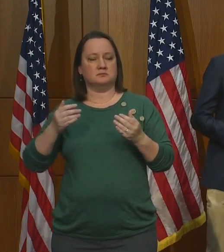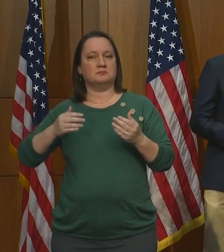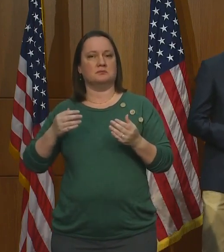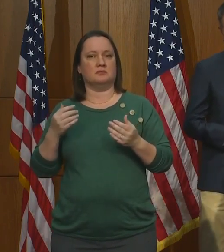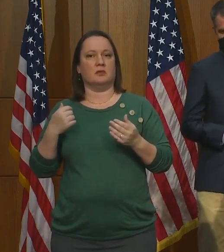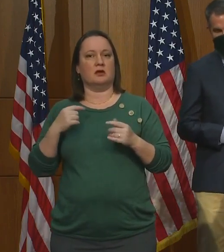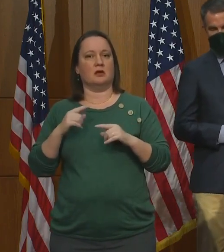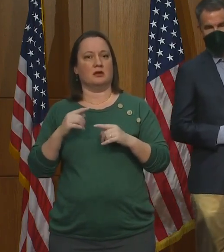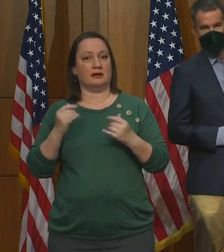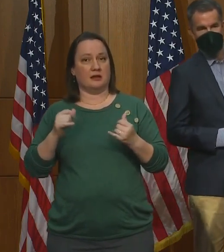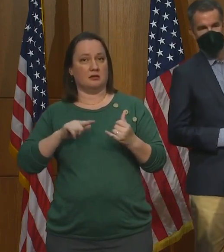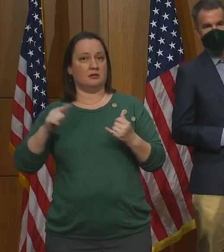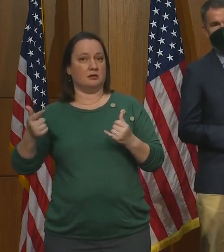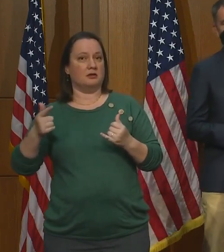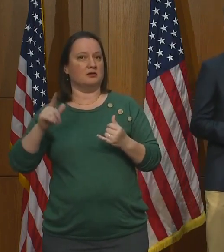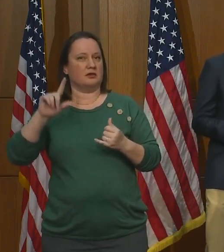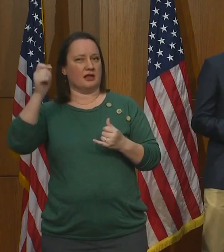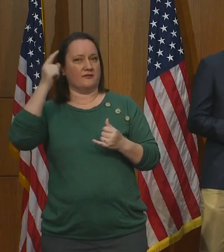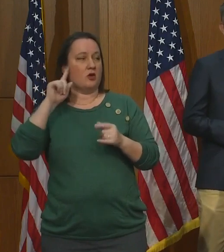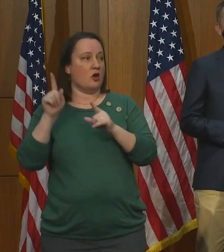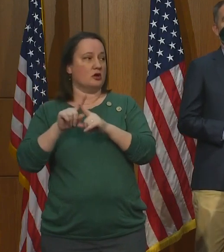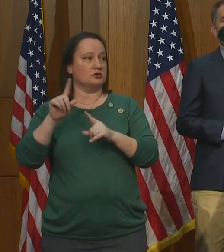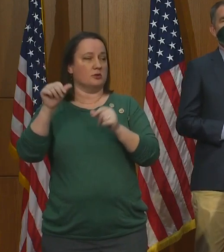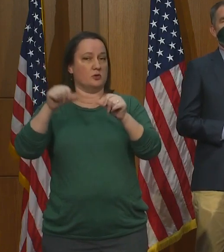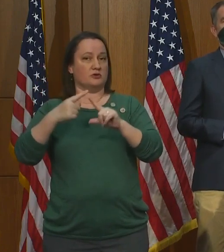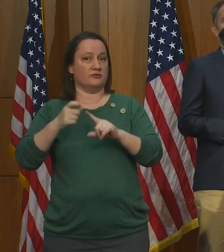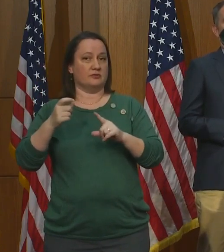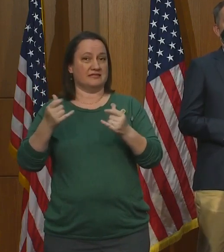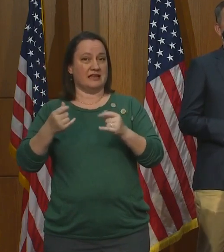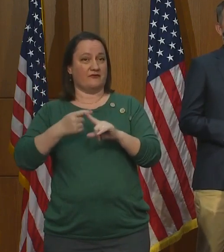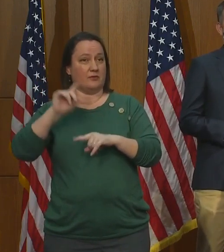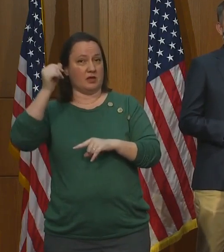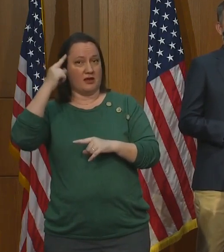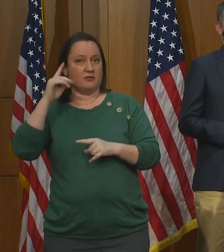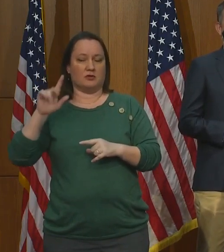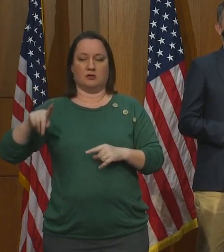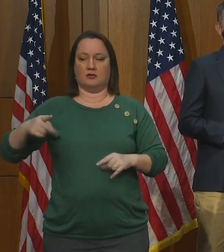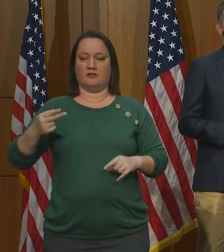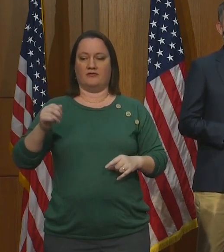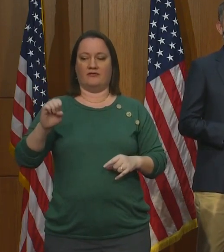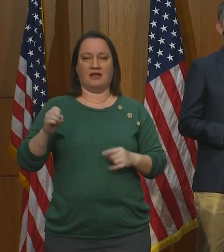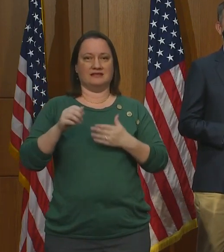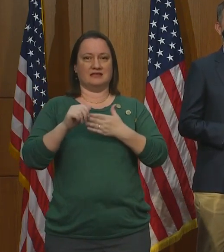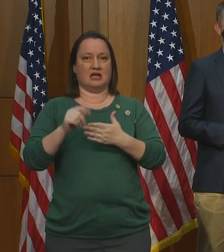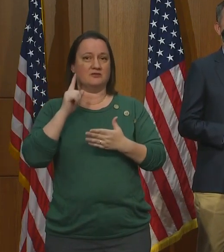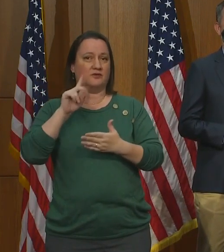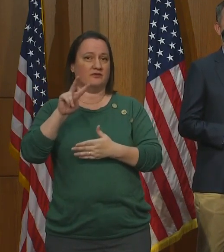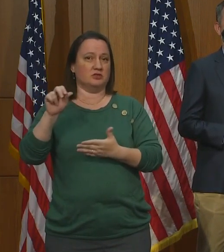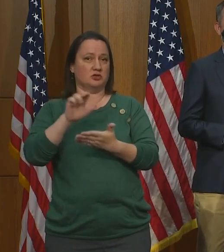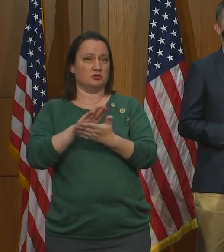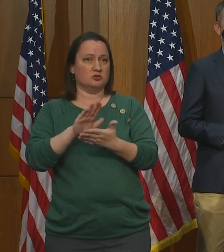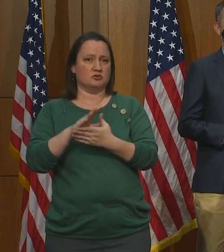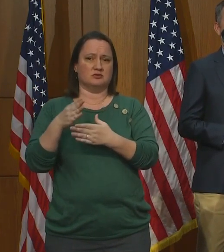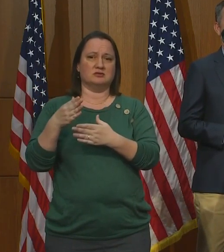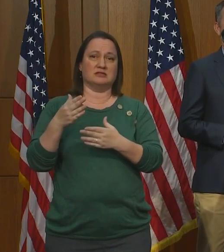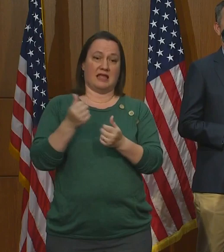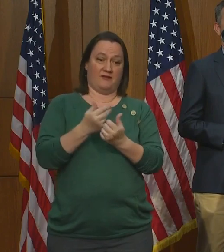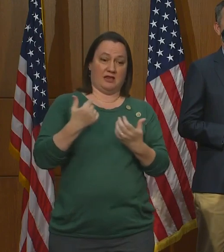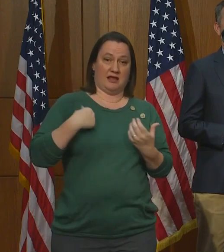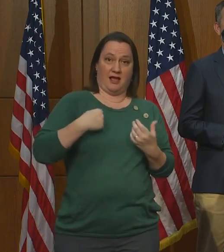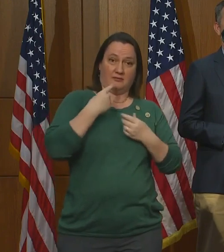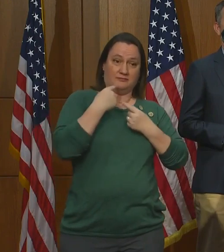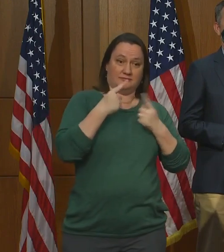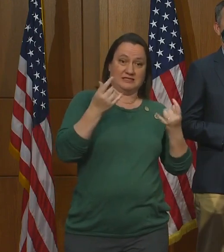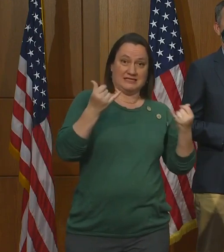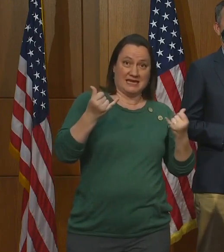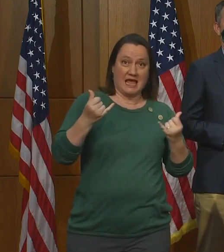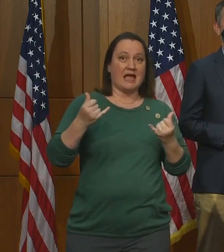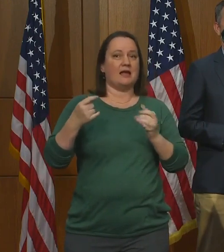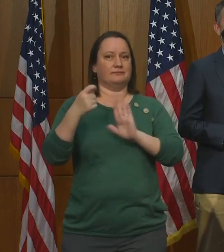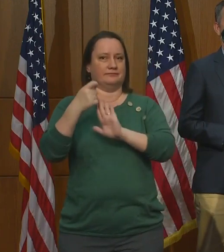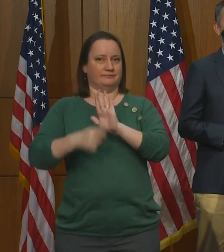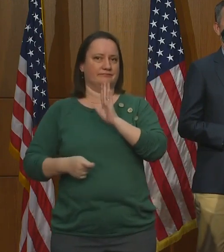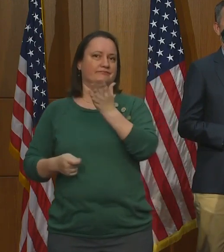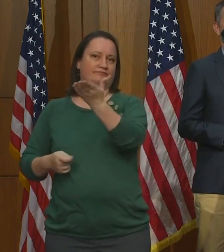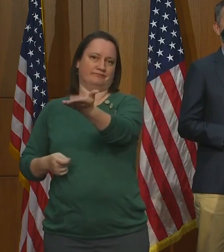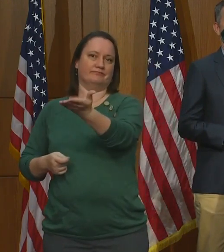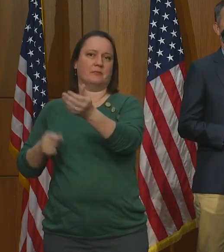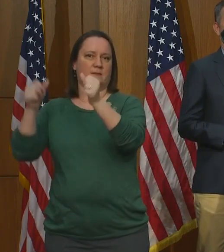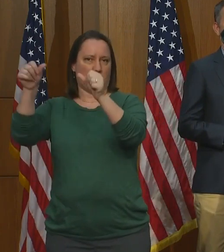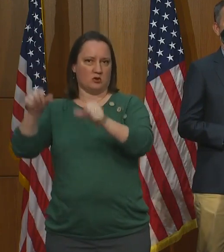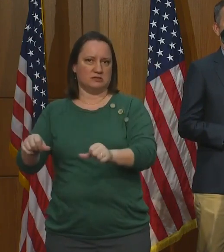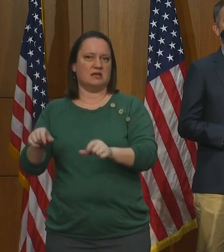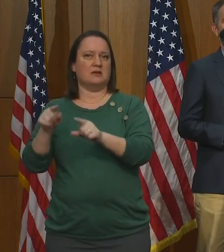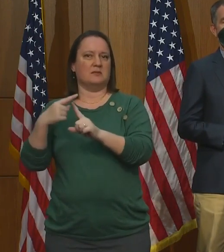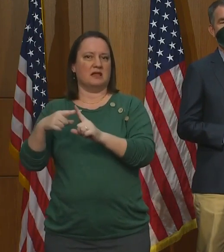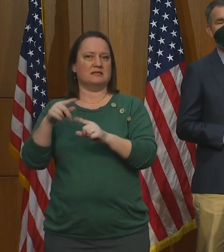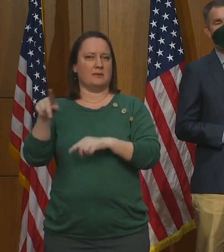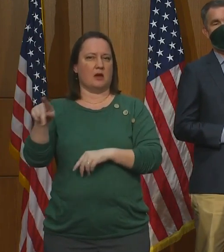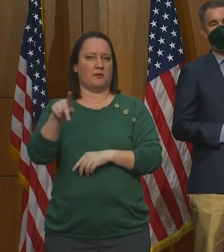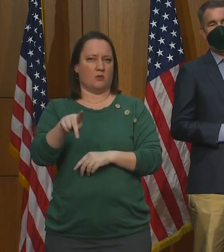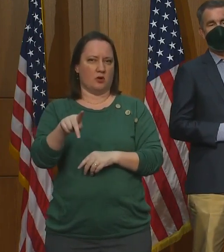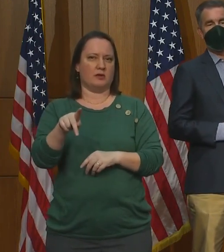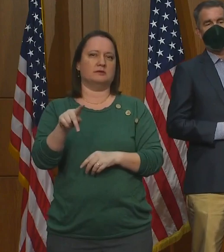BECAUSE ALL THE- WAY. AND SO